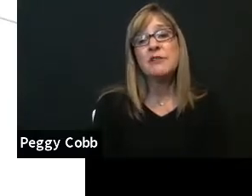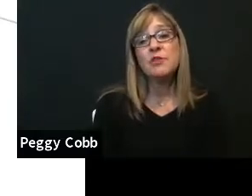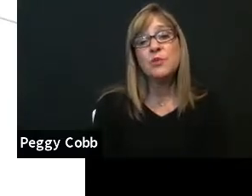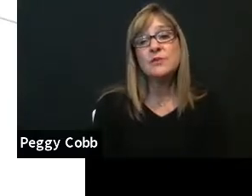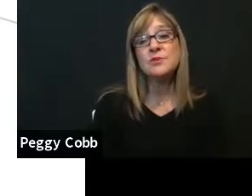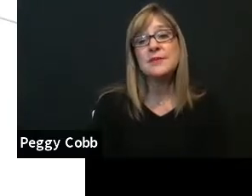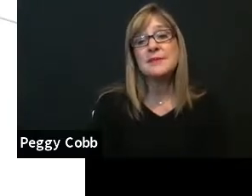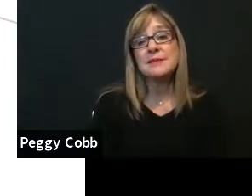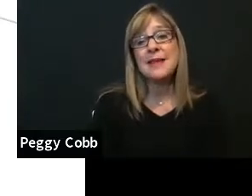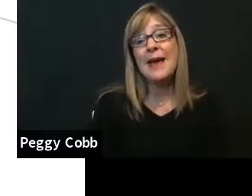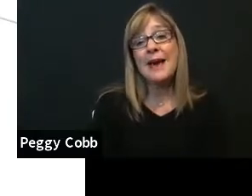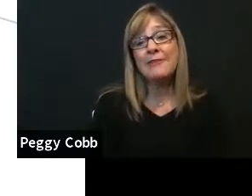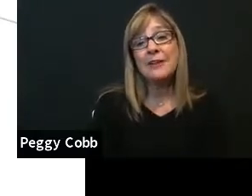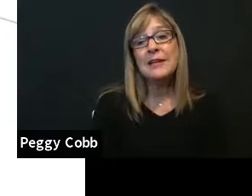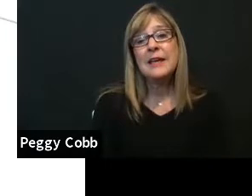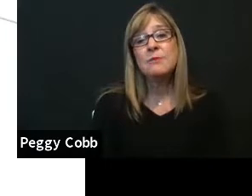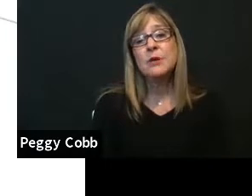of the resources that they have and